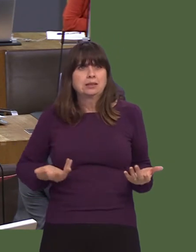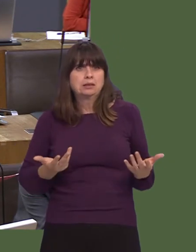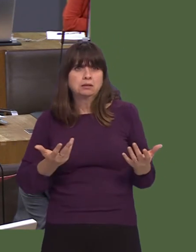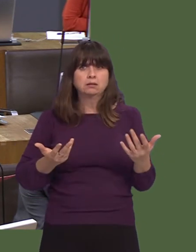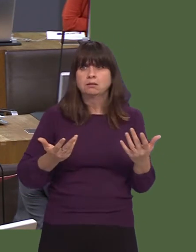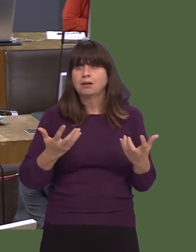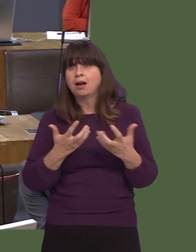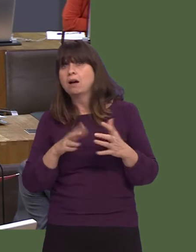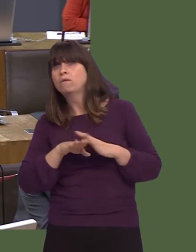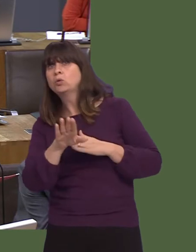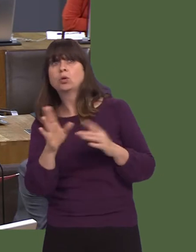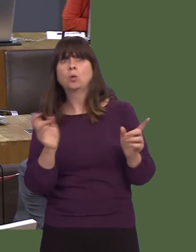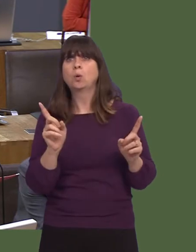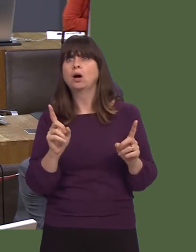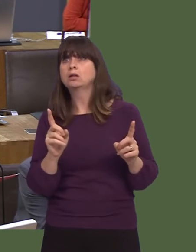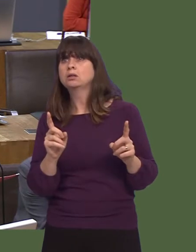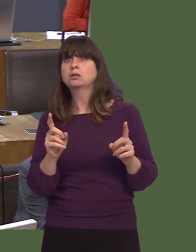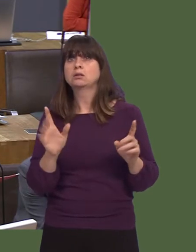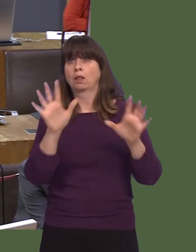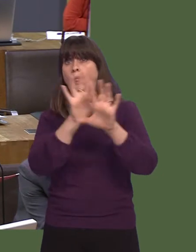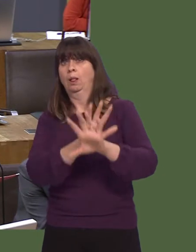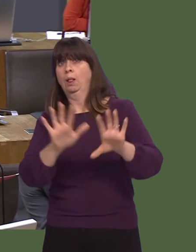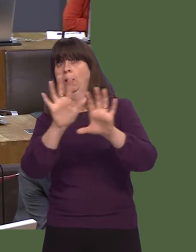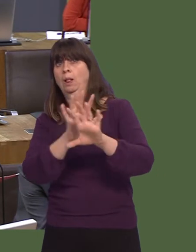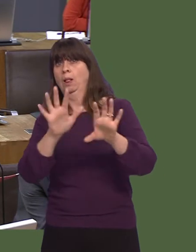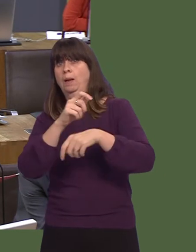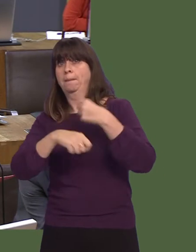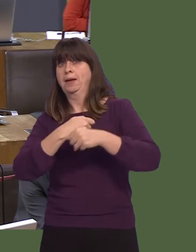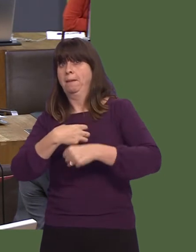forward by the new year, then we will start seeing, I fear, announcements that will be